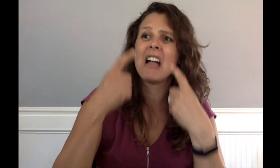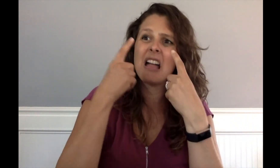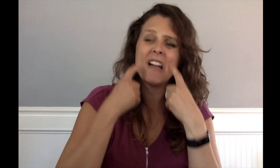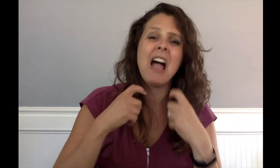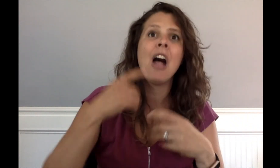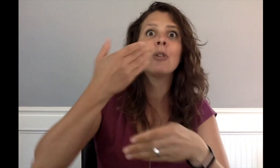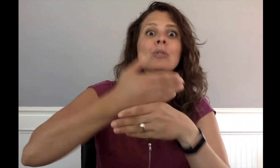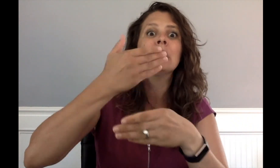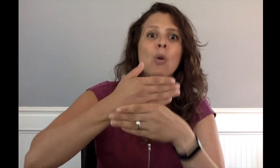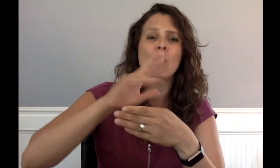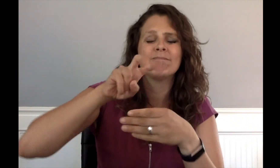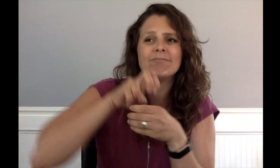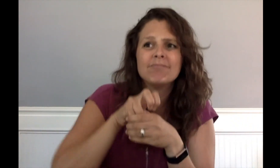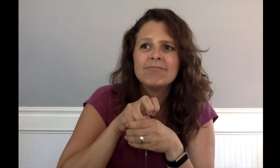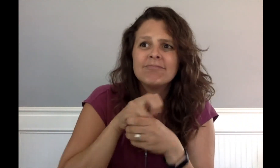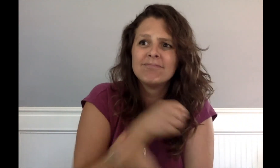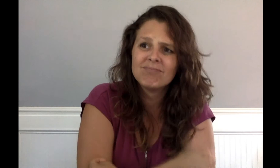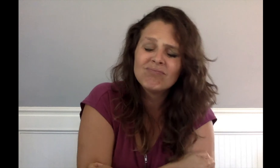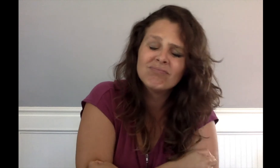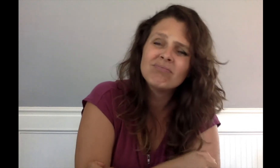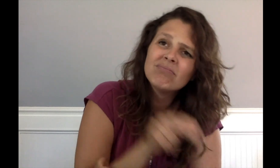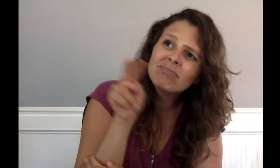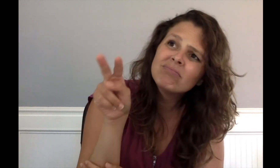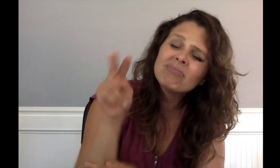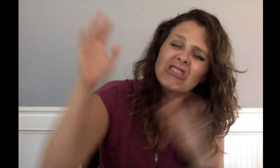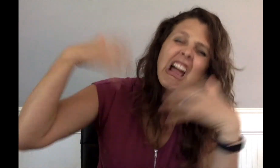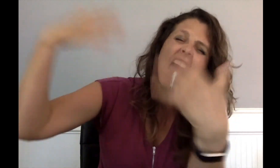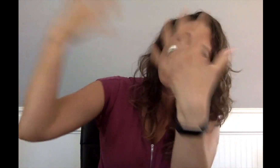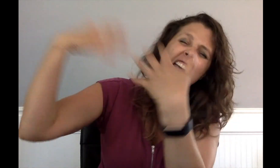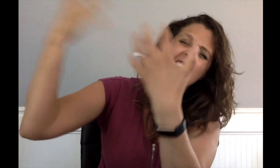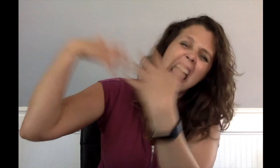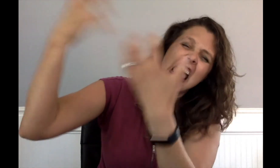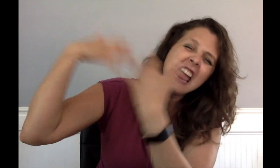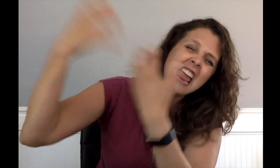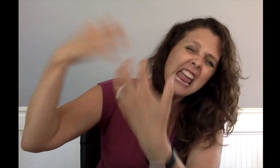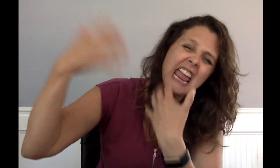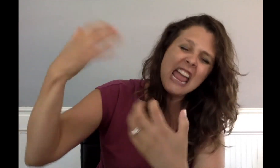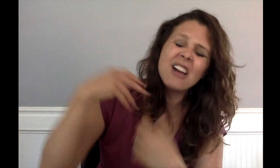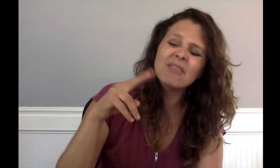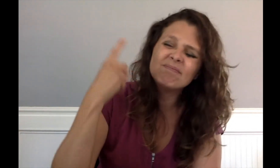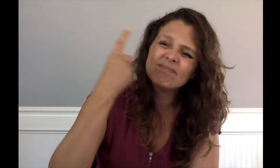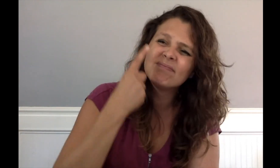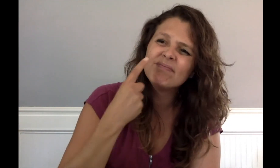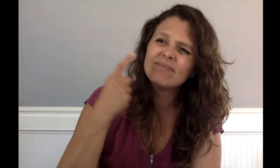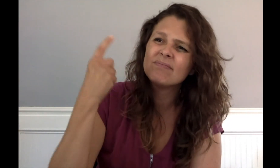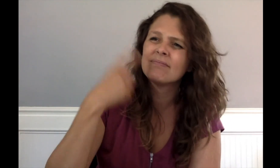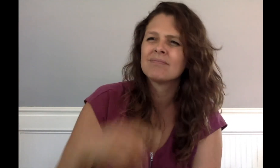leaking down his face. He curled up in the window seat and stared at the rain pelting the glass.